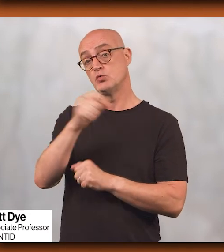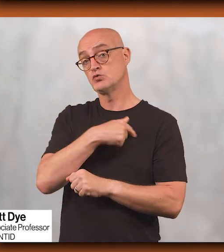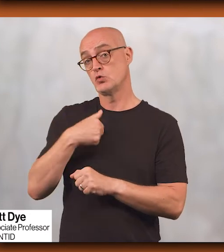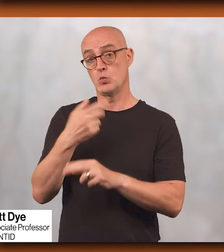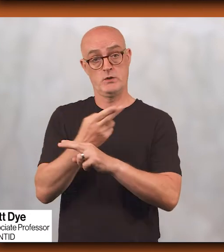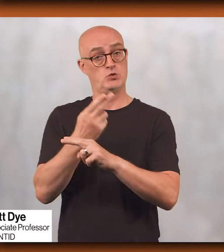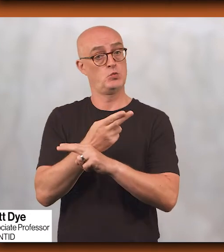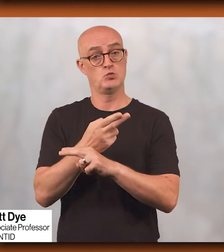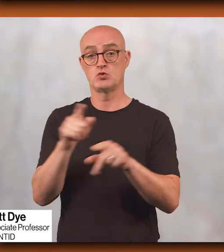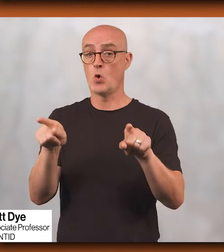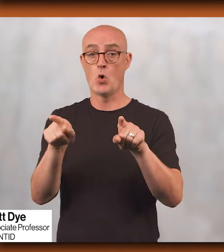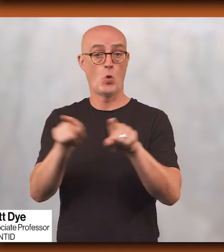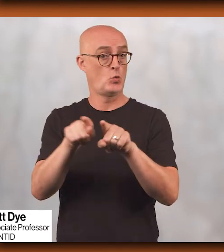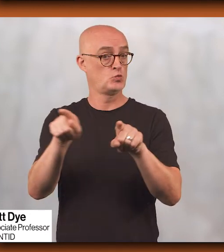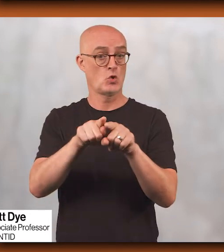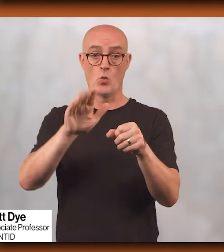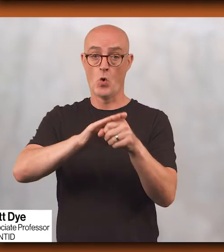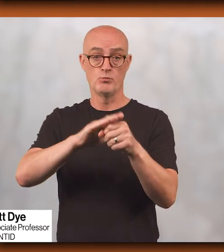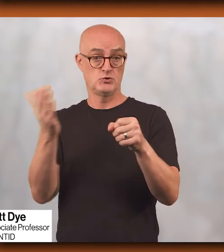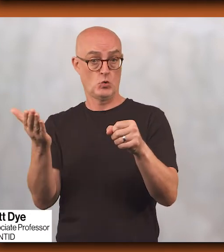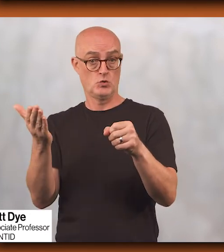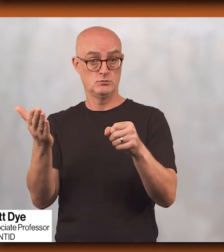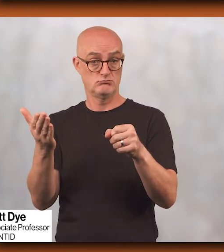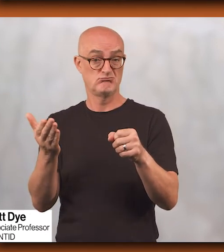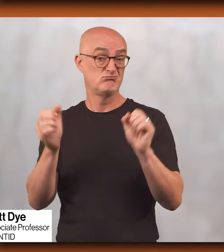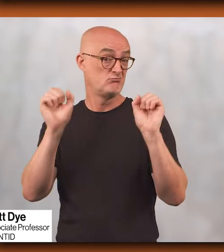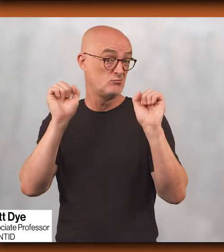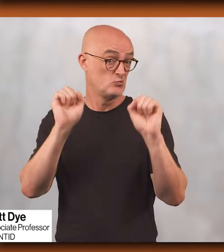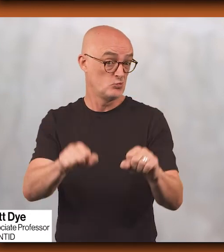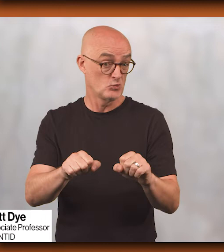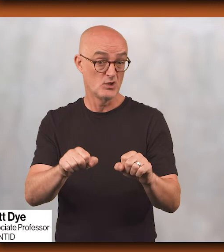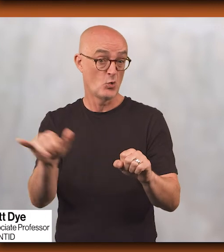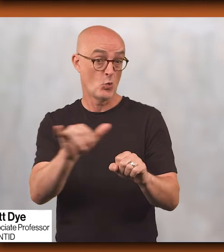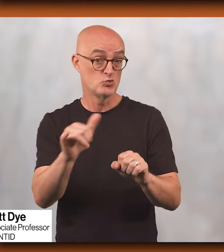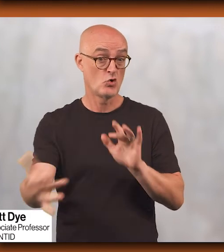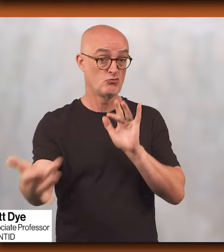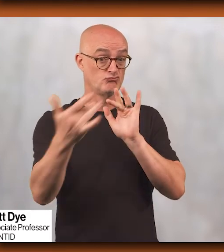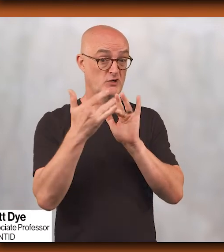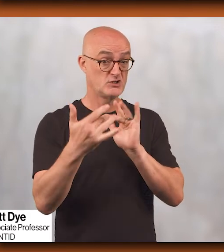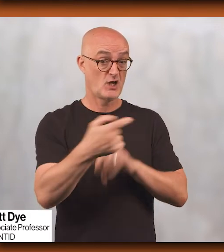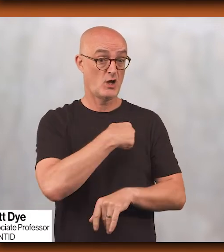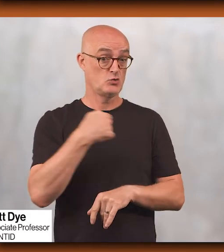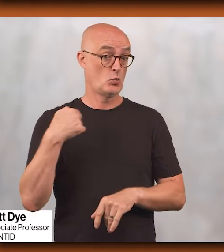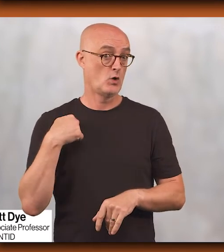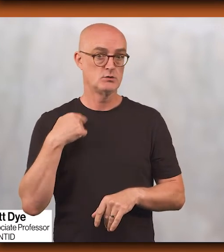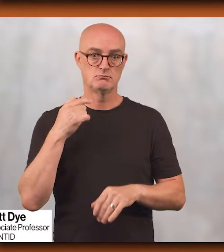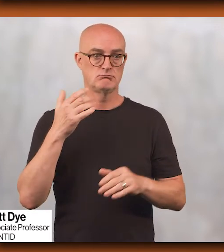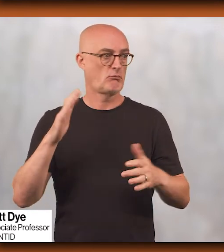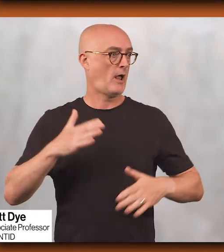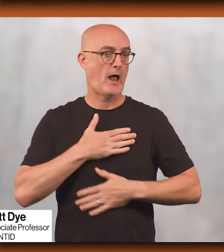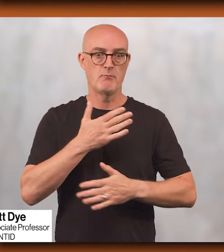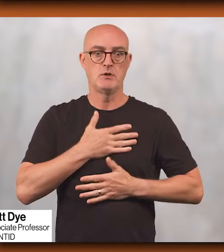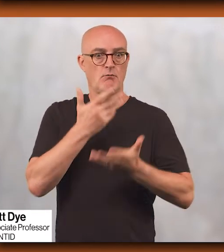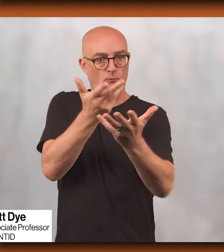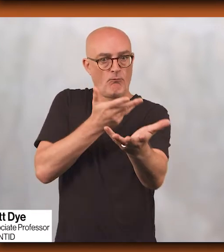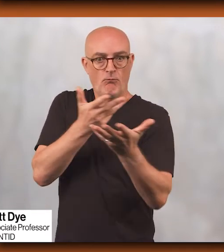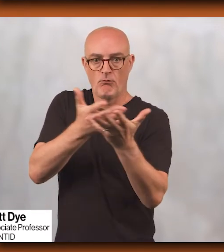Feel free to reach out if you have questions or comments or problems with any of this. We're happy to talk to you and work with you...